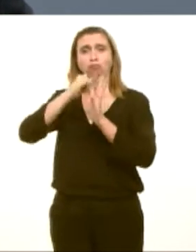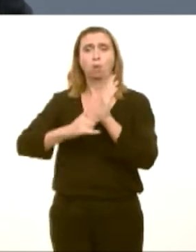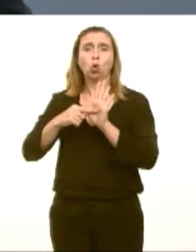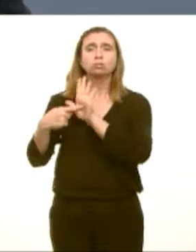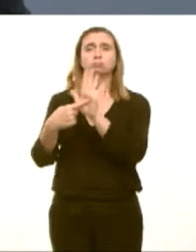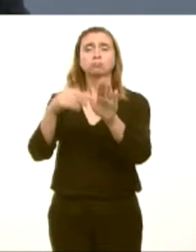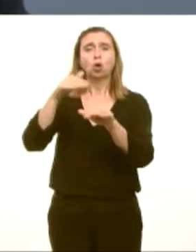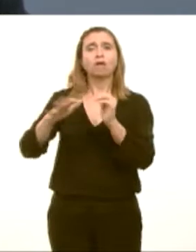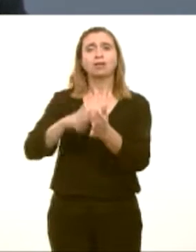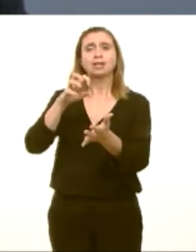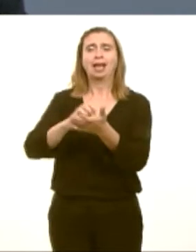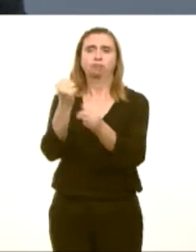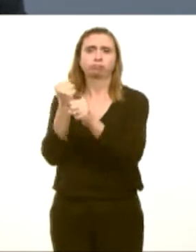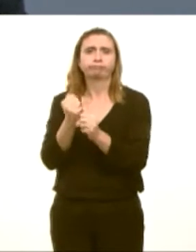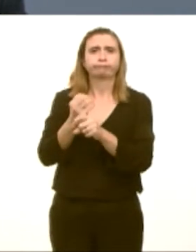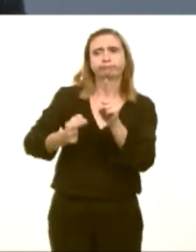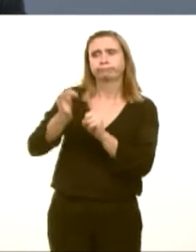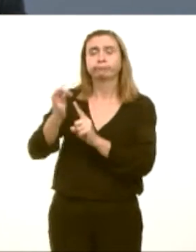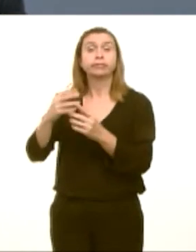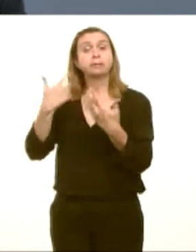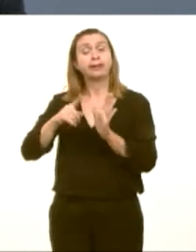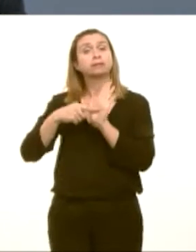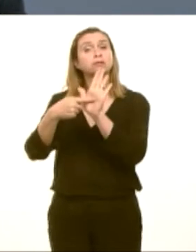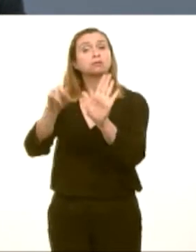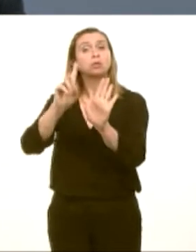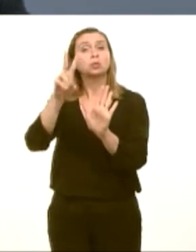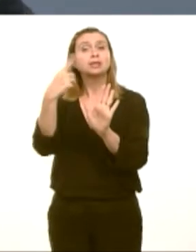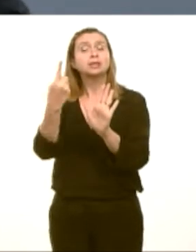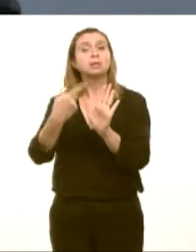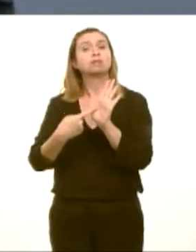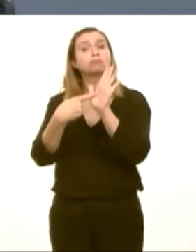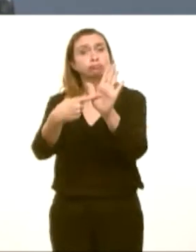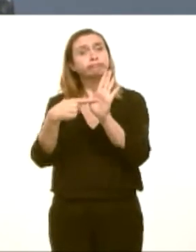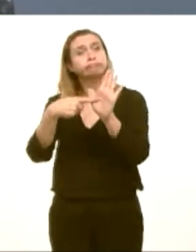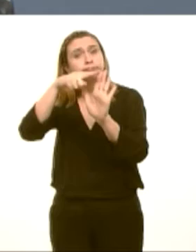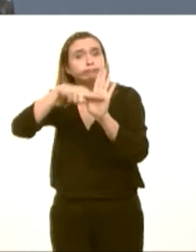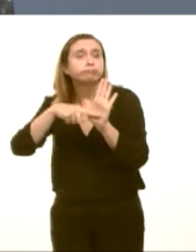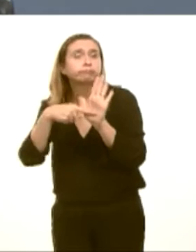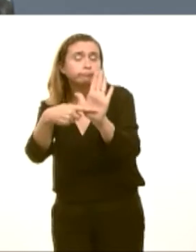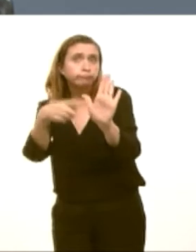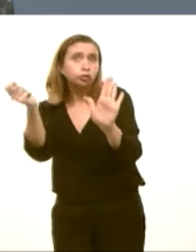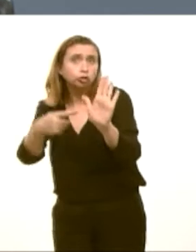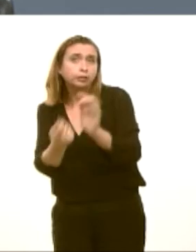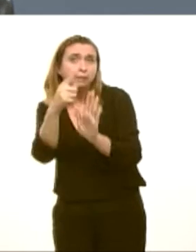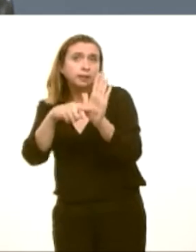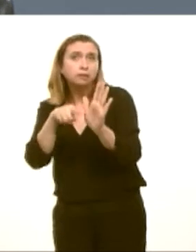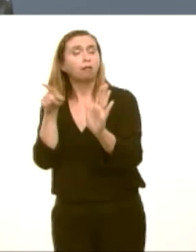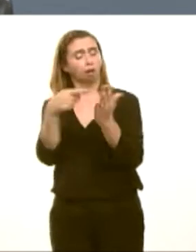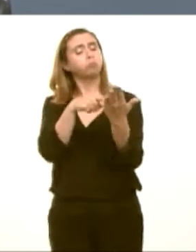gyhoeddi ei adroddiad ar adfywio canol trefi, ac, fel rydych chiín ei wybod, gwnaeth y pwyllgor 21 o argymhellion, a oedd i gyd wedi eu derbyn yn llawn neu mewn egwyddor, gan